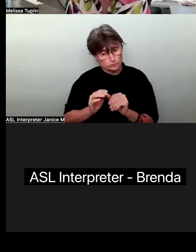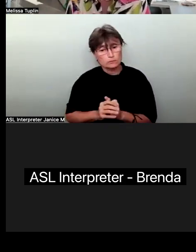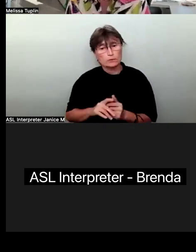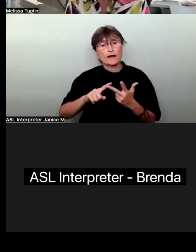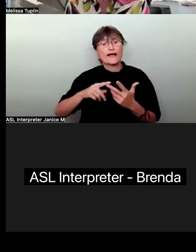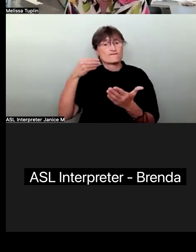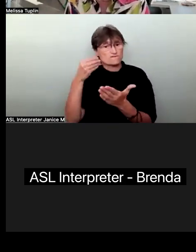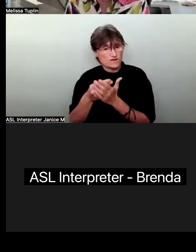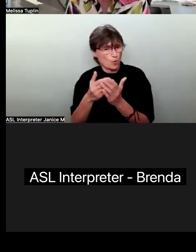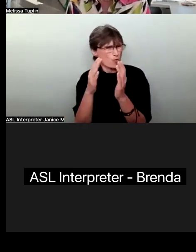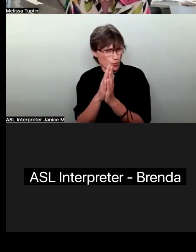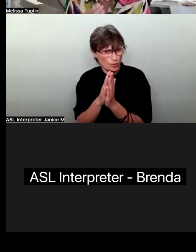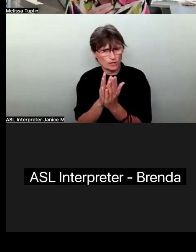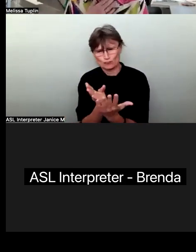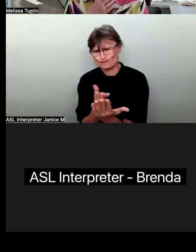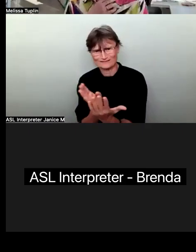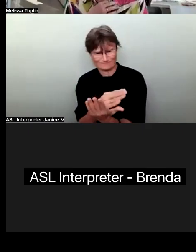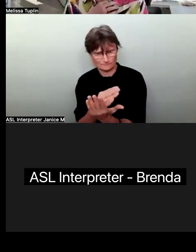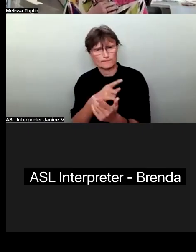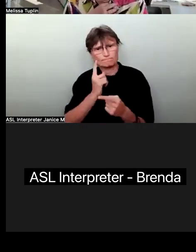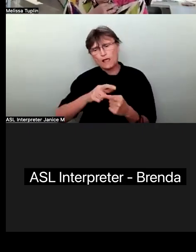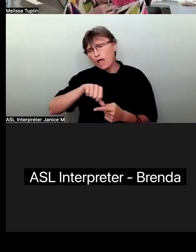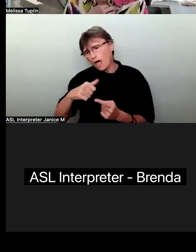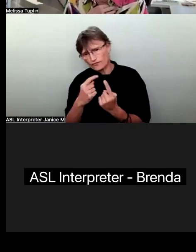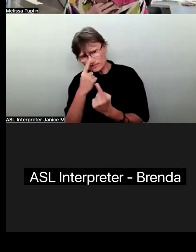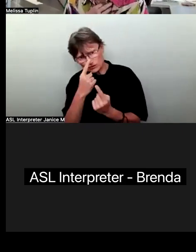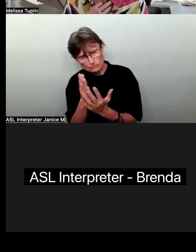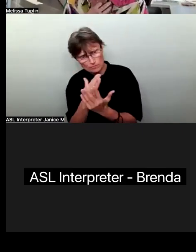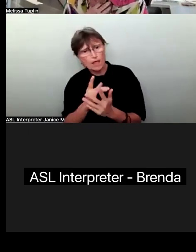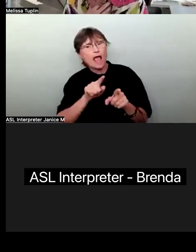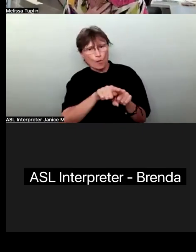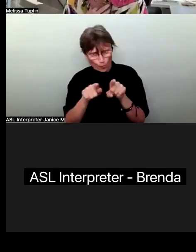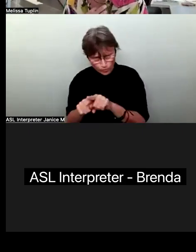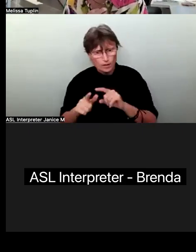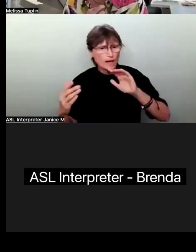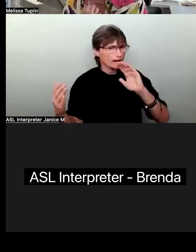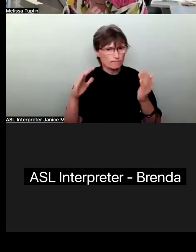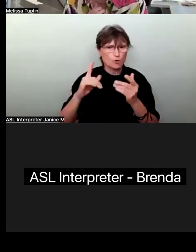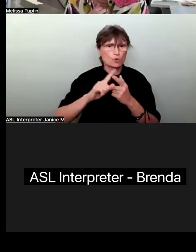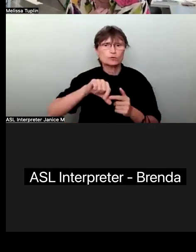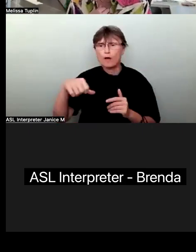other considerations, ratings and comparison to peer organizations in the program stream.